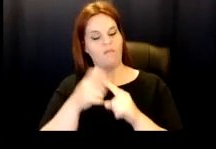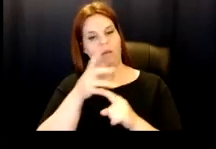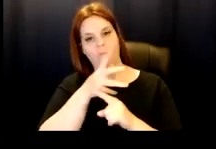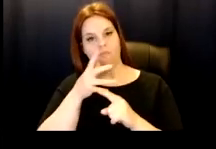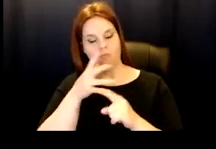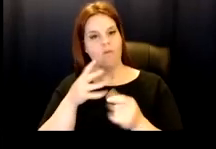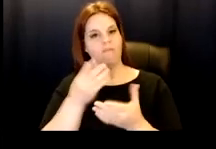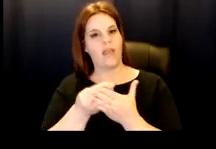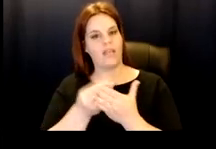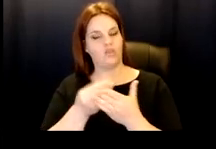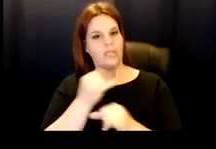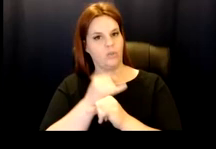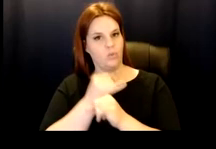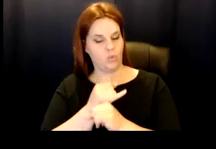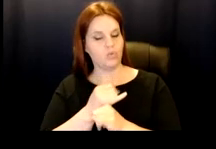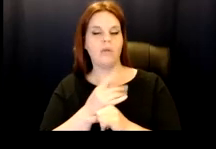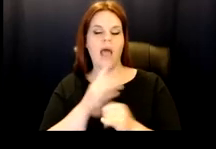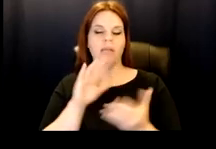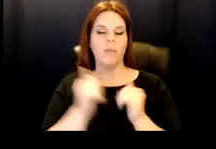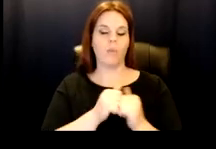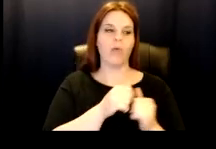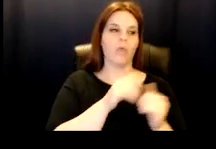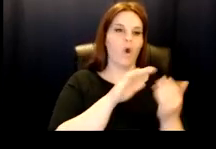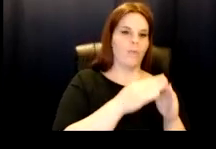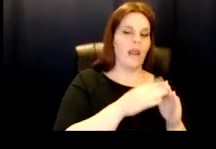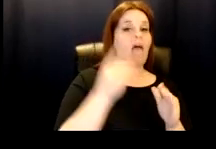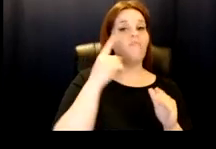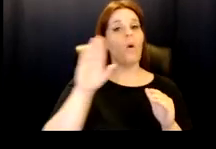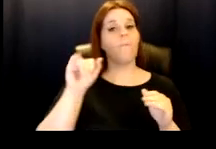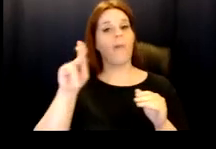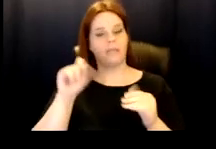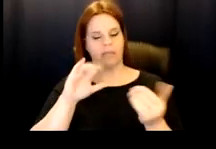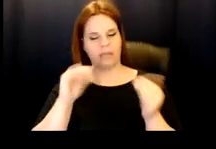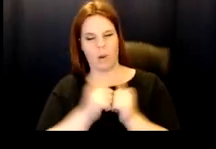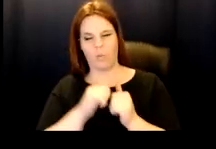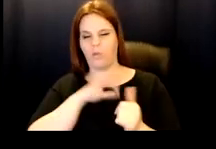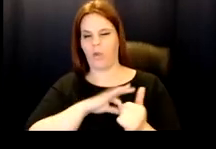institutions as compared to urban ones and for banks compared to credit unions. More